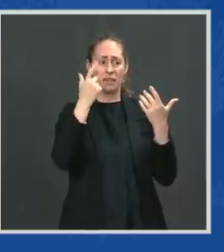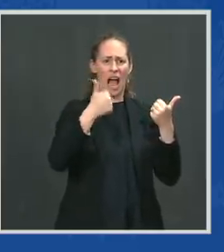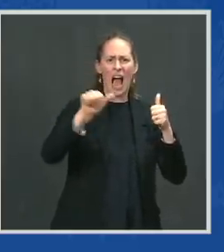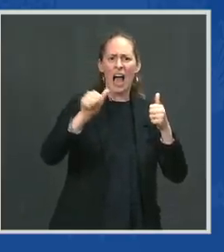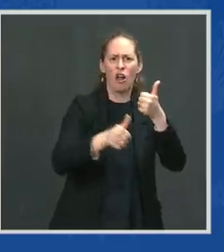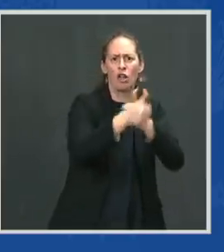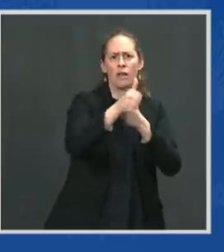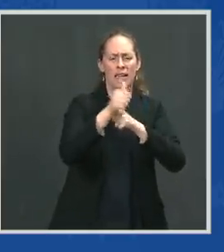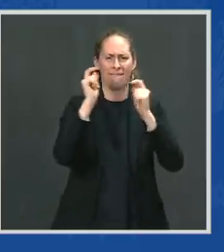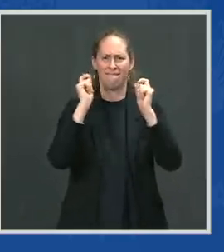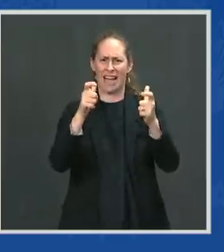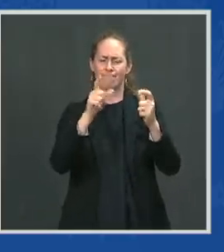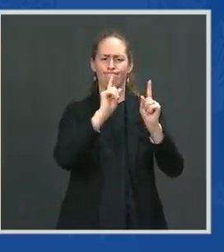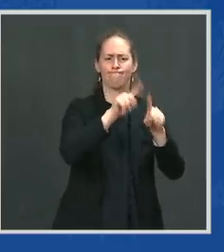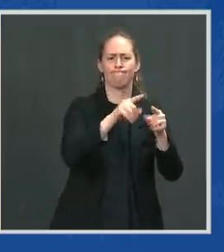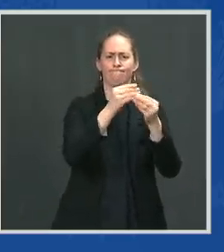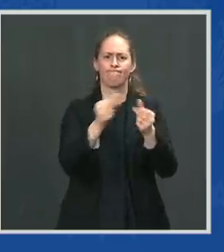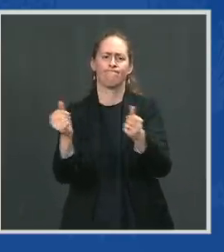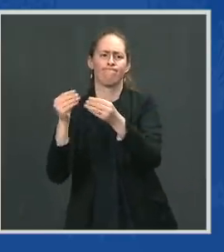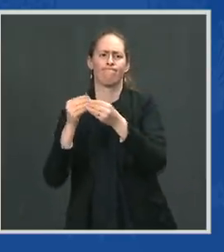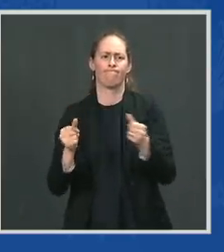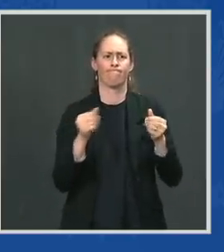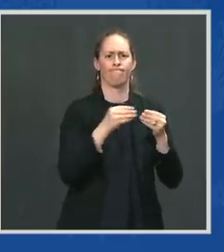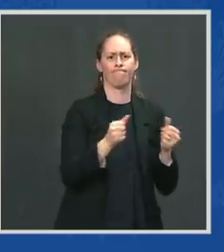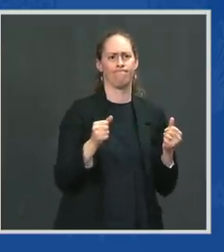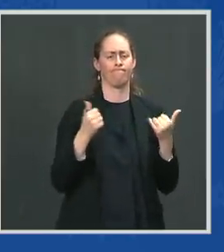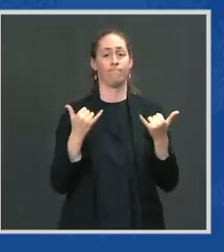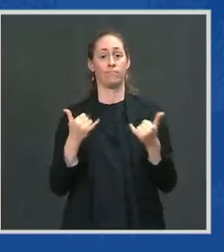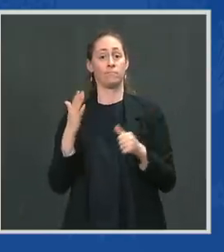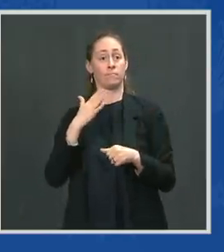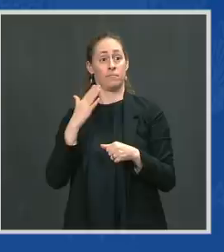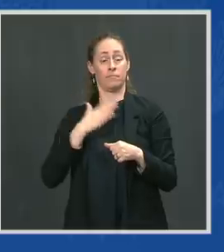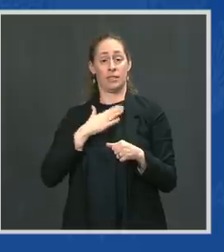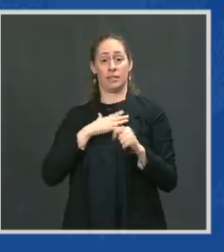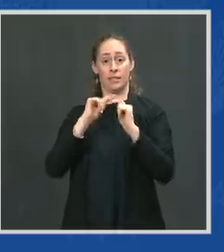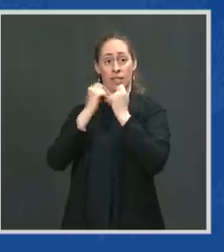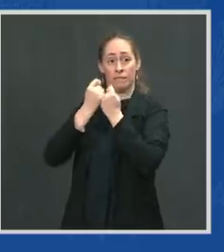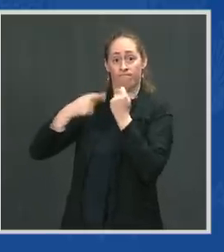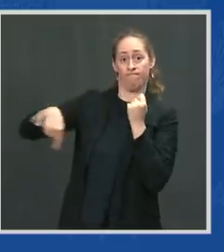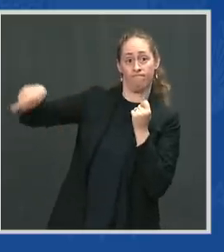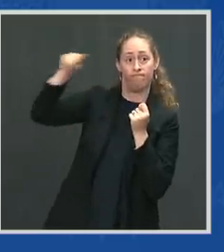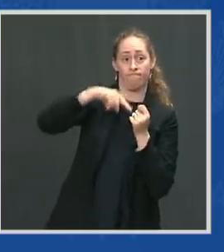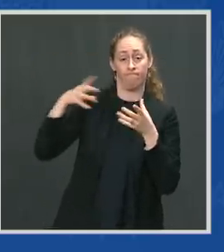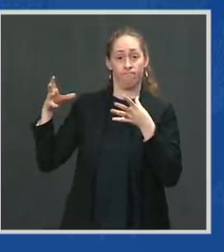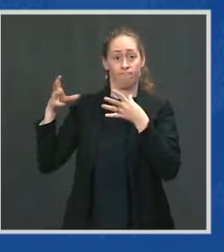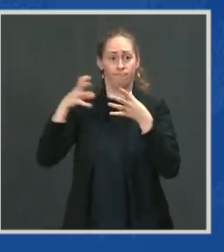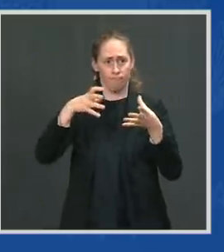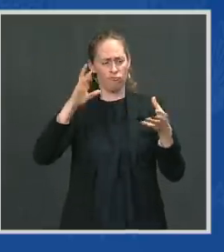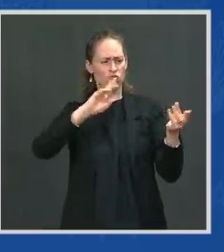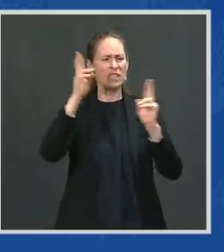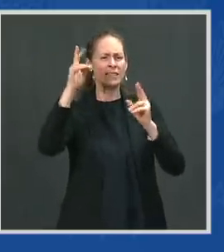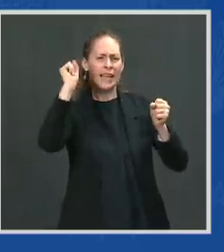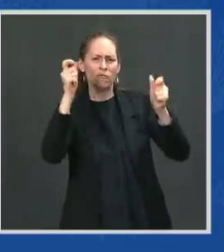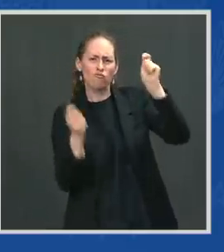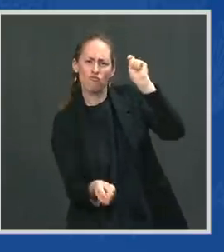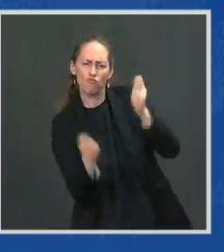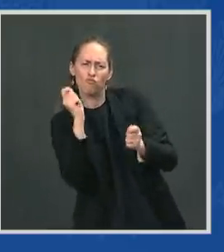At my direction, my team is refining our national strategy to monitor and disrupt significant terrorist threats